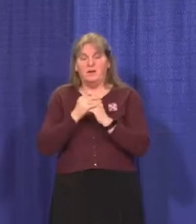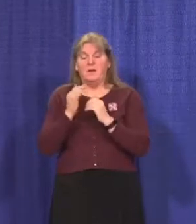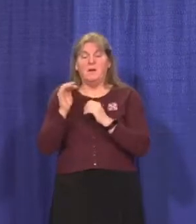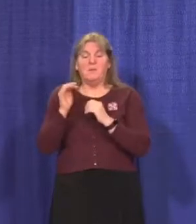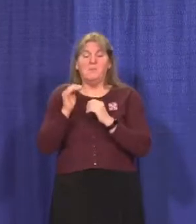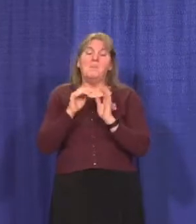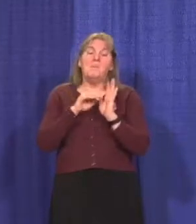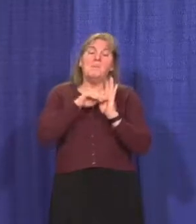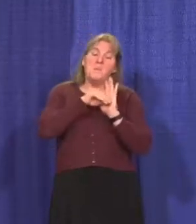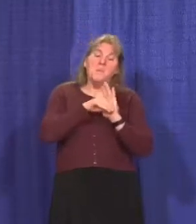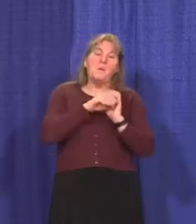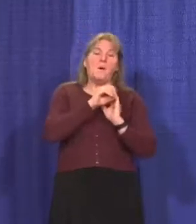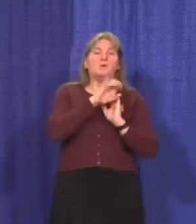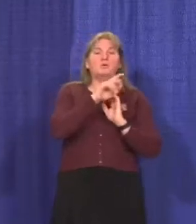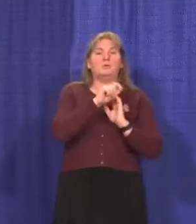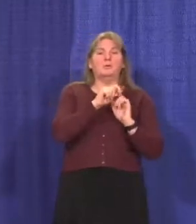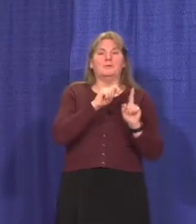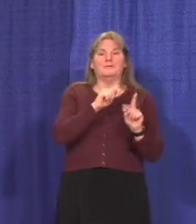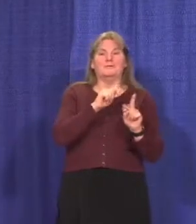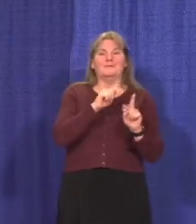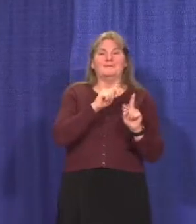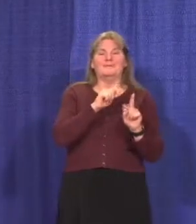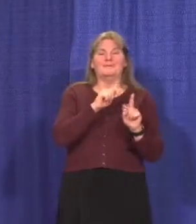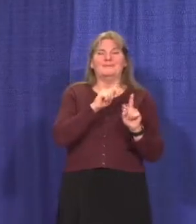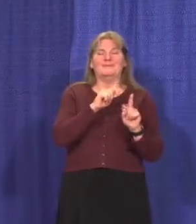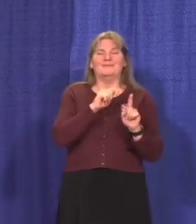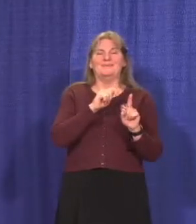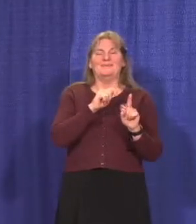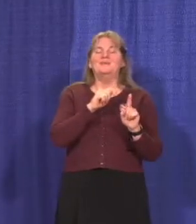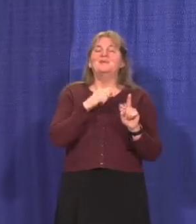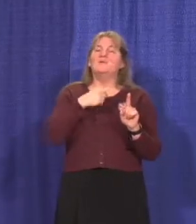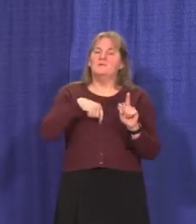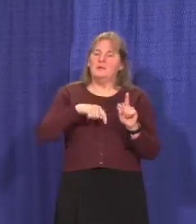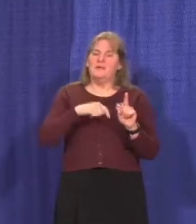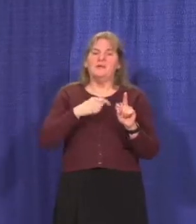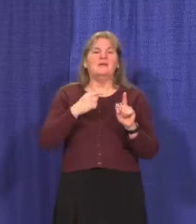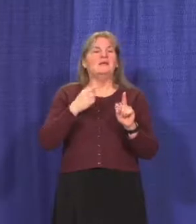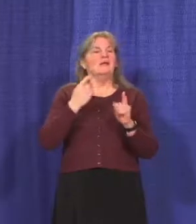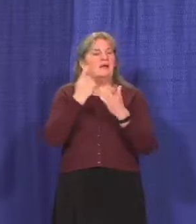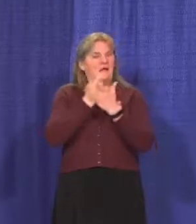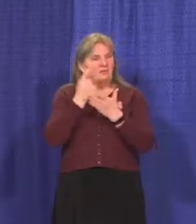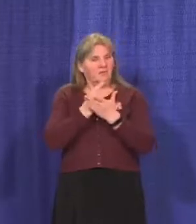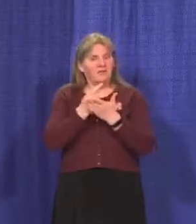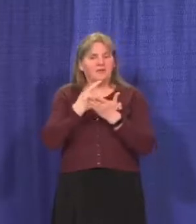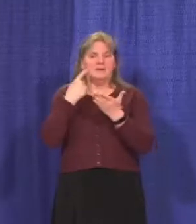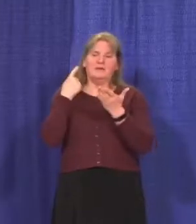And we have this conversation on a weekly basis about epidemiology.